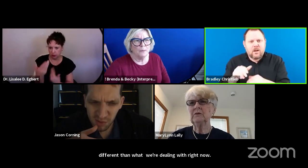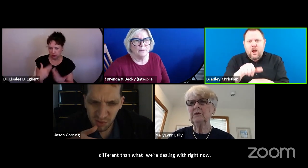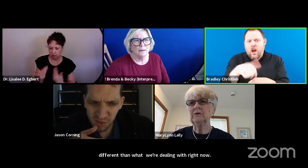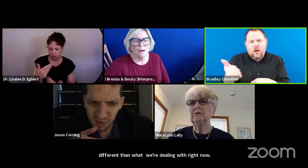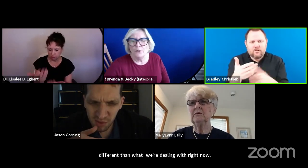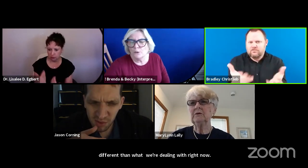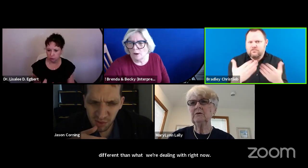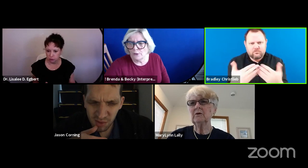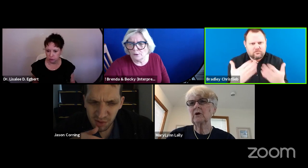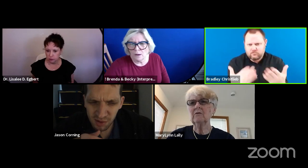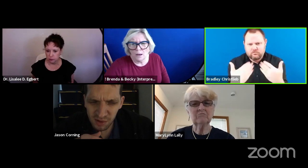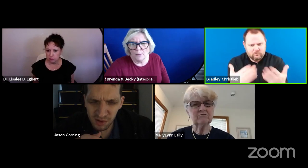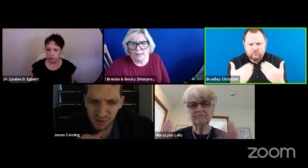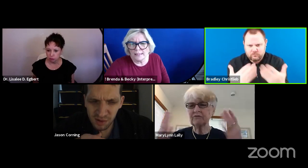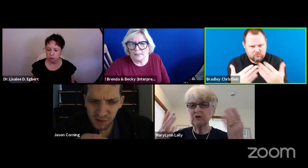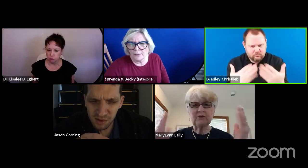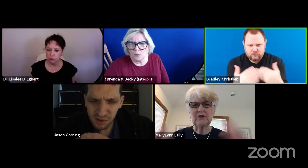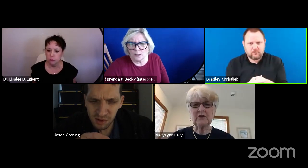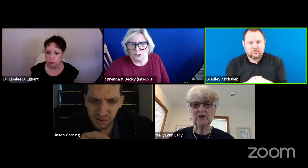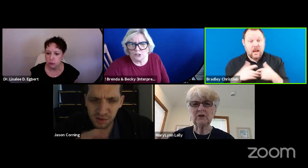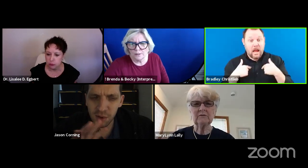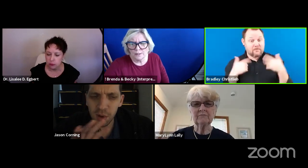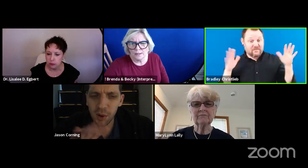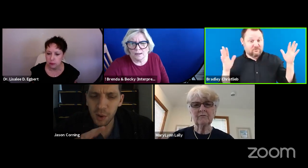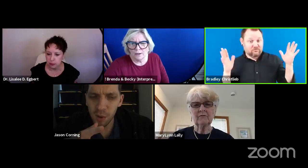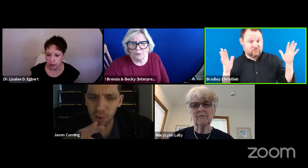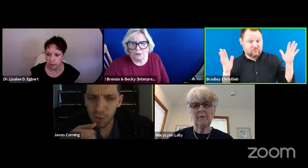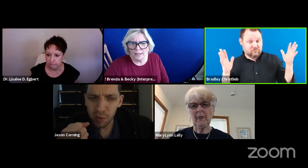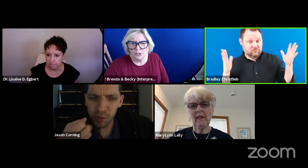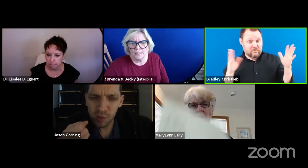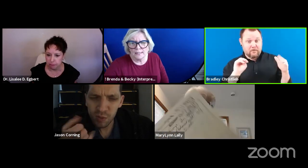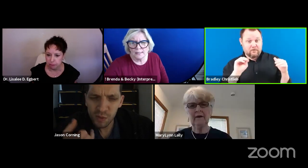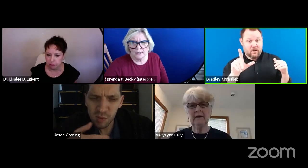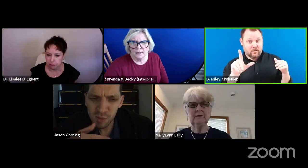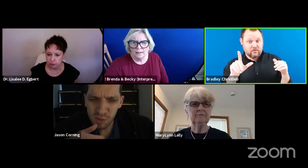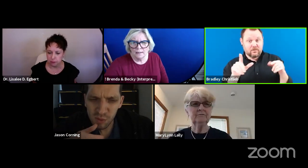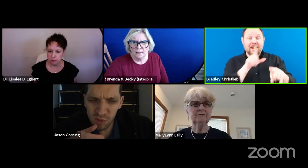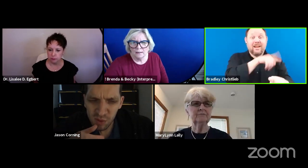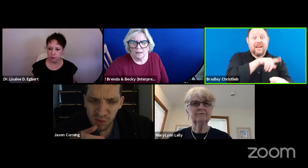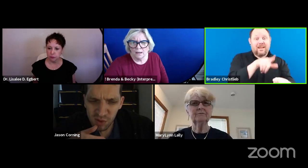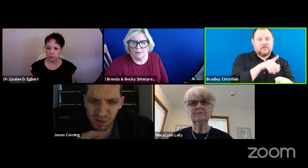But other ideas about the questions for the agencies?